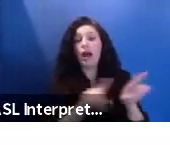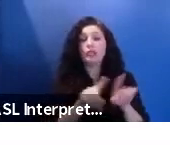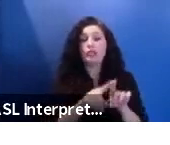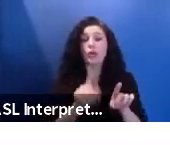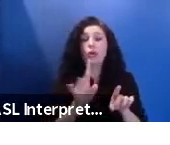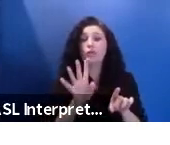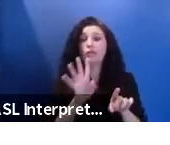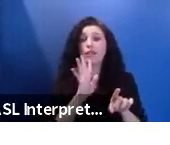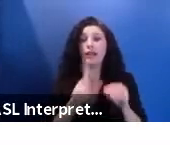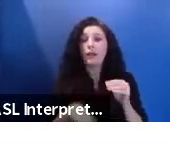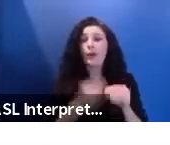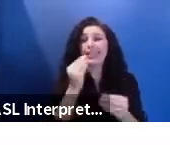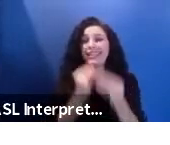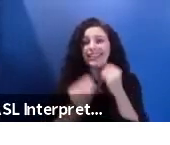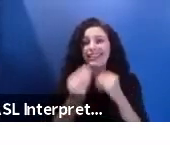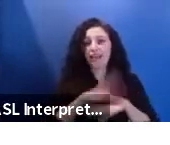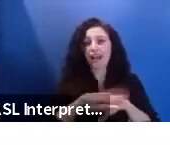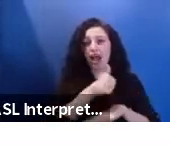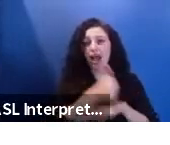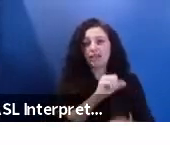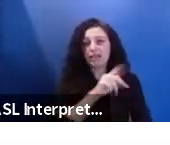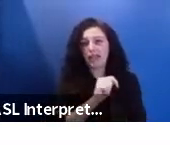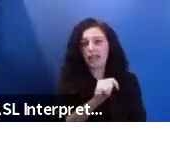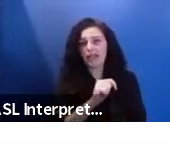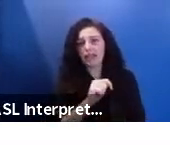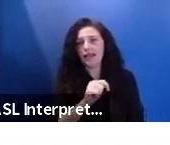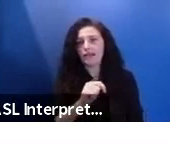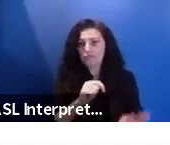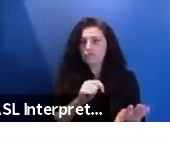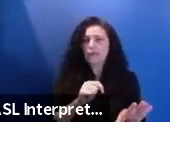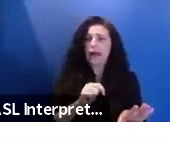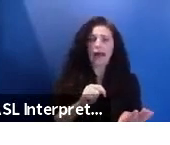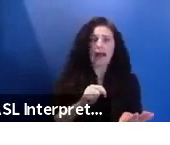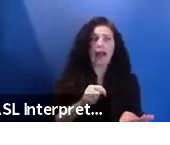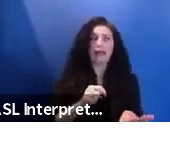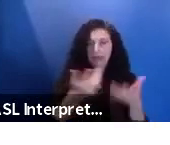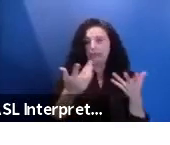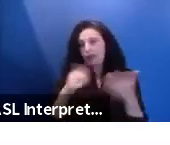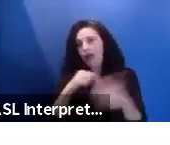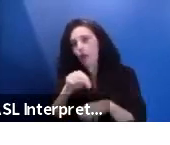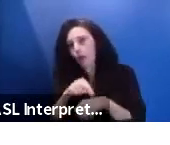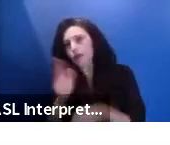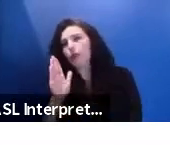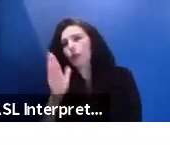As you can, this graphic does not as not imply that there is not to be eating on set because of course, as people, we all need to eat,